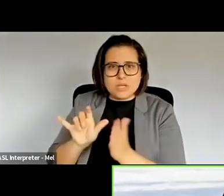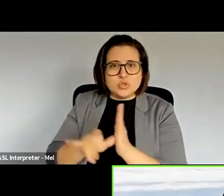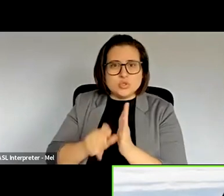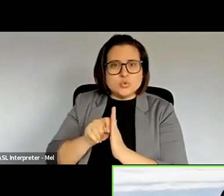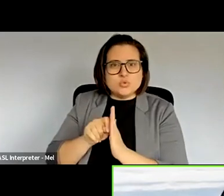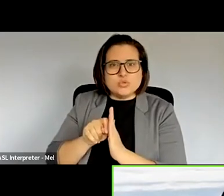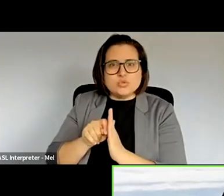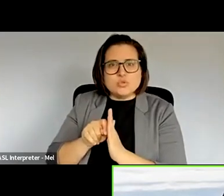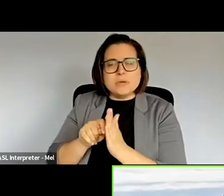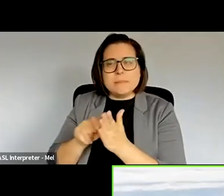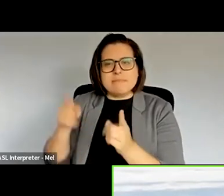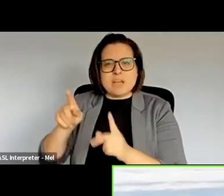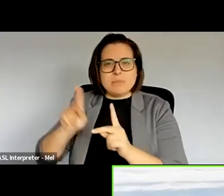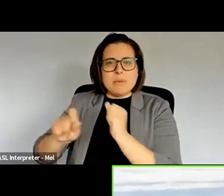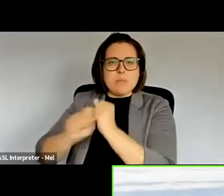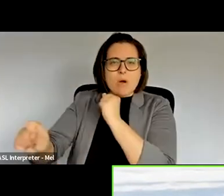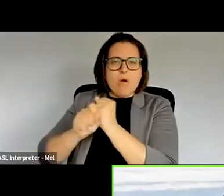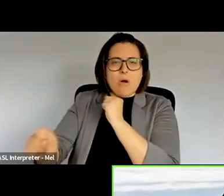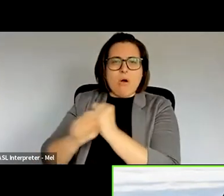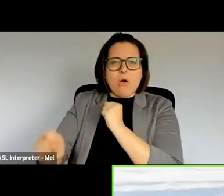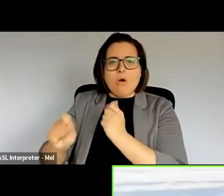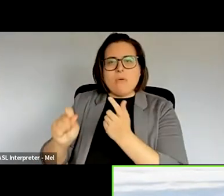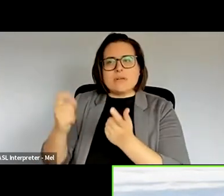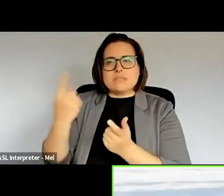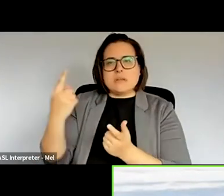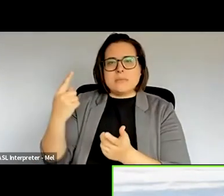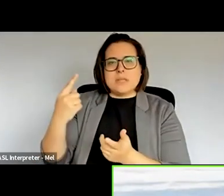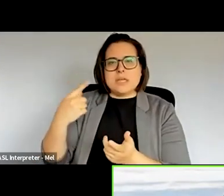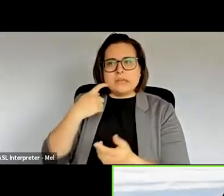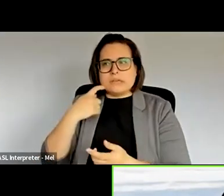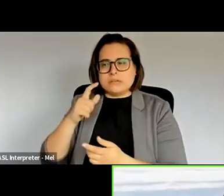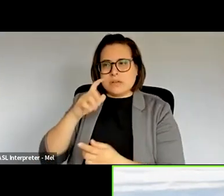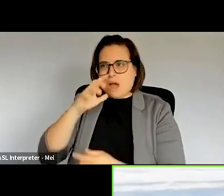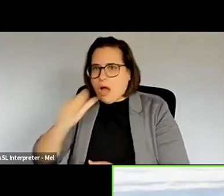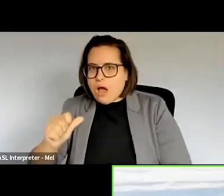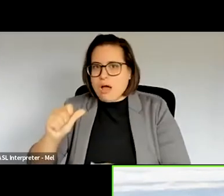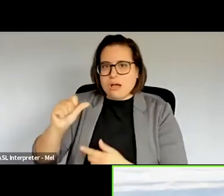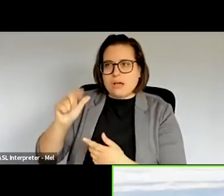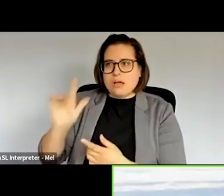get clickbaits that is causing a lot of these issues about conspiracy theories and so forth.